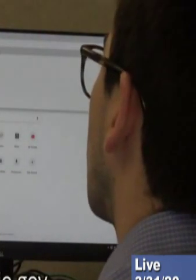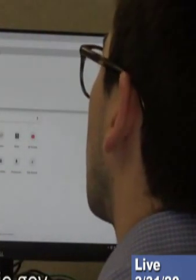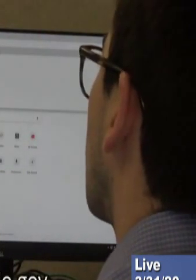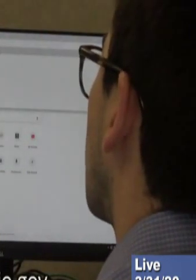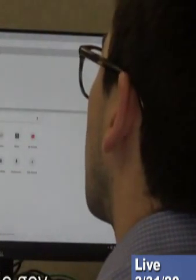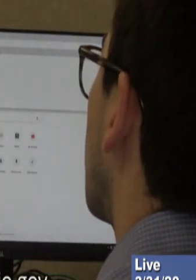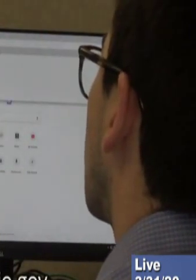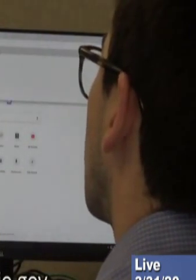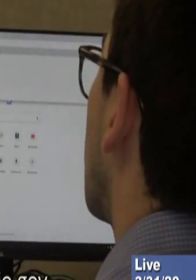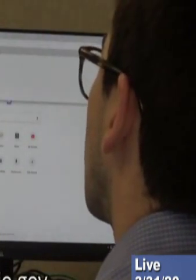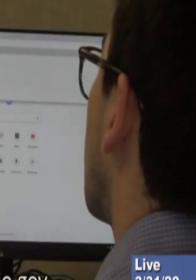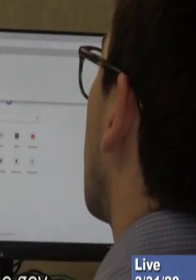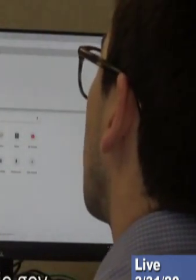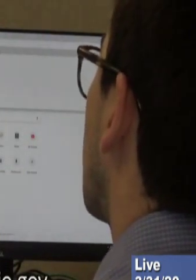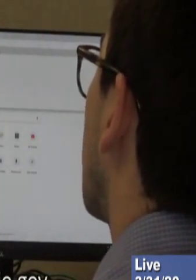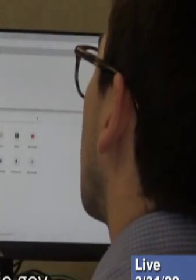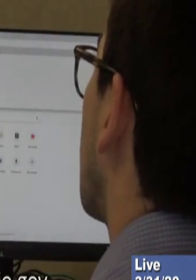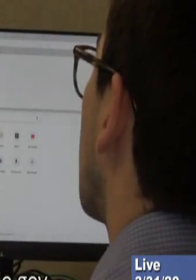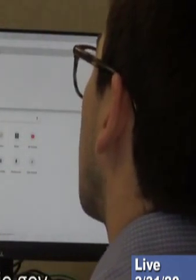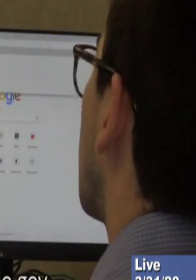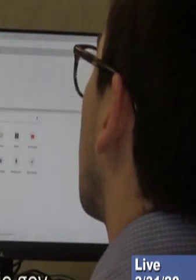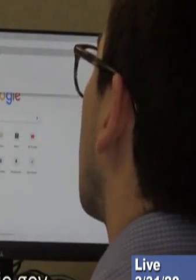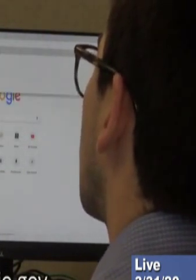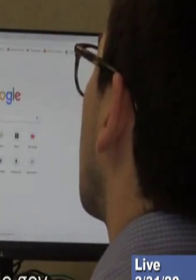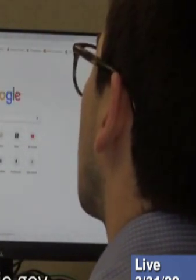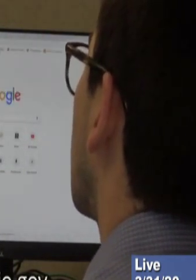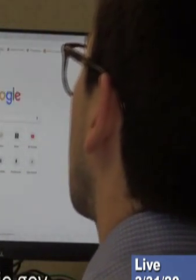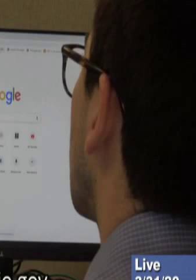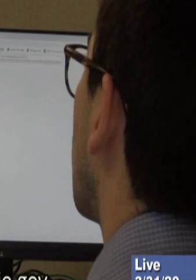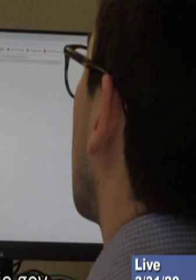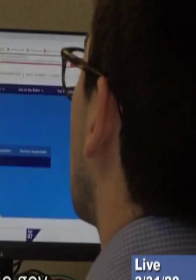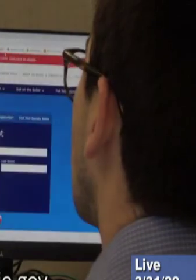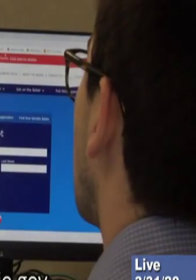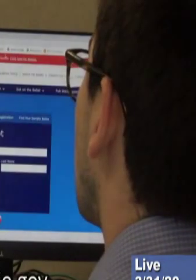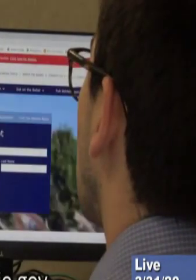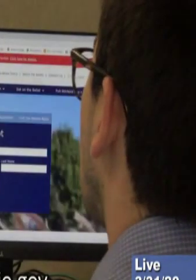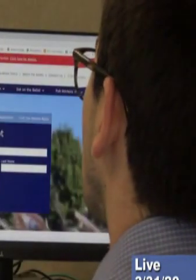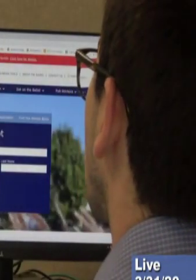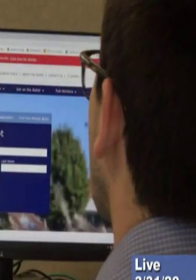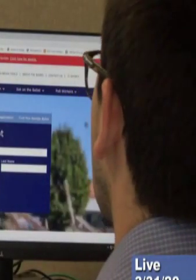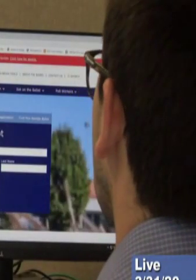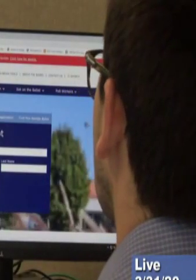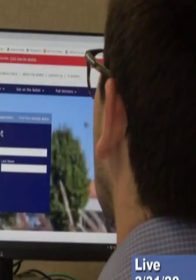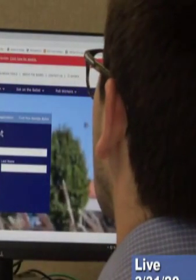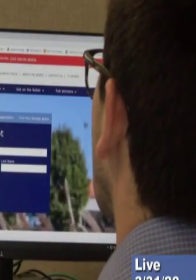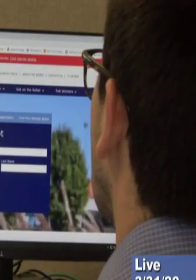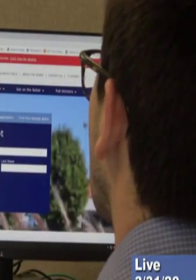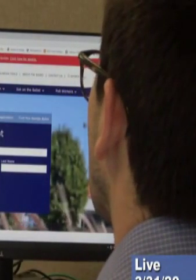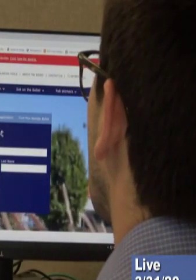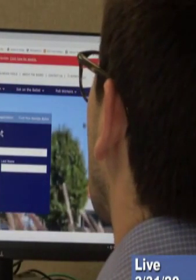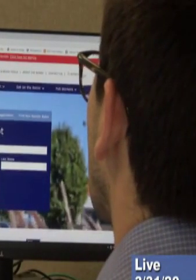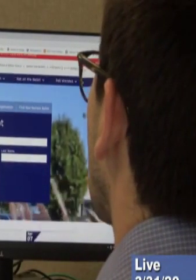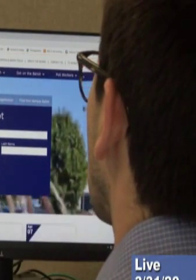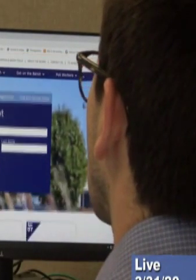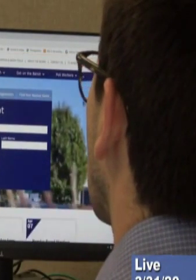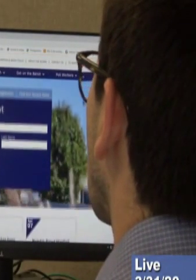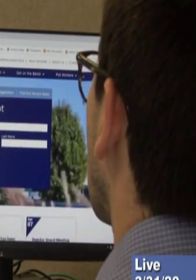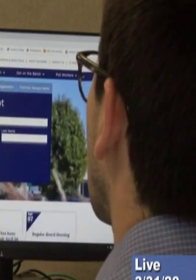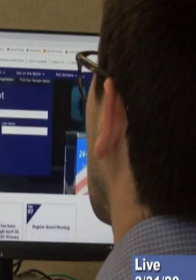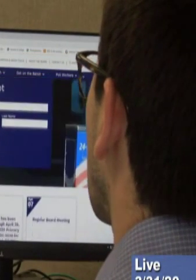at voteHamiltonCountyOhio.gov once on the home page scroll down slightly to